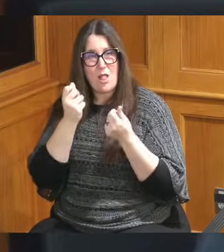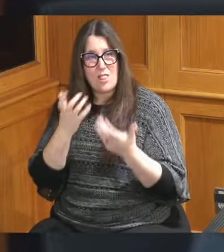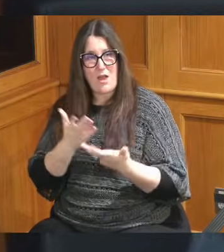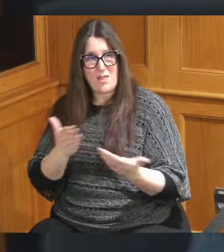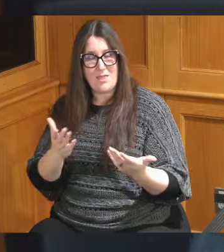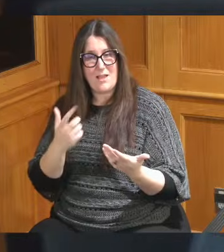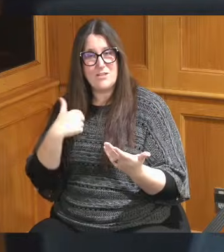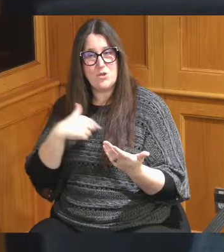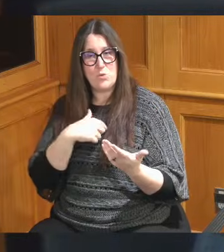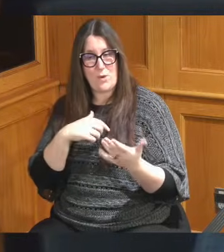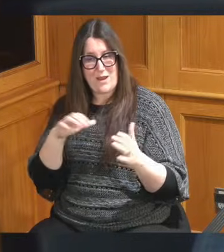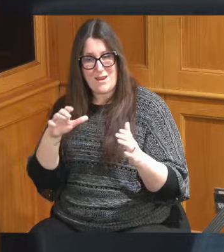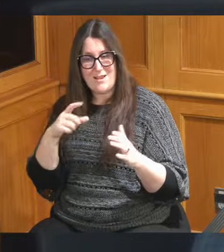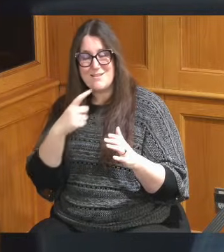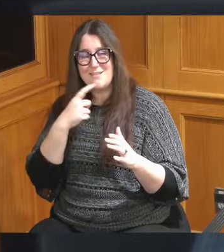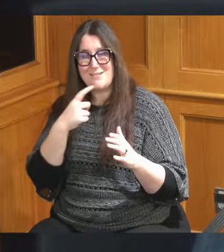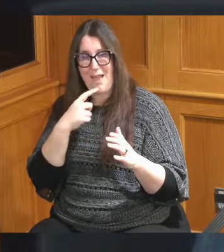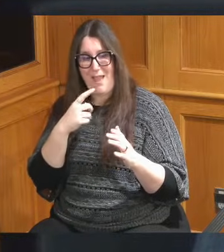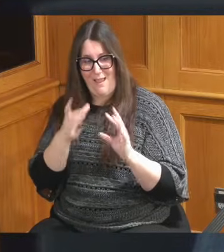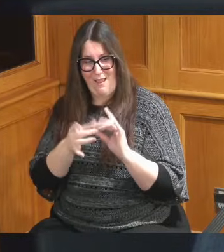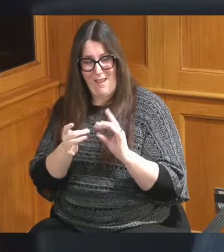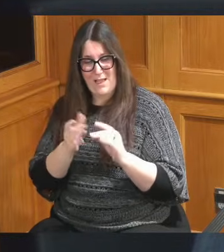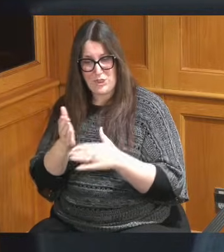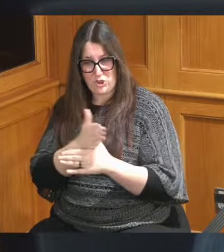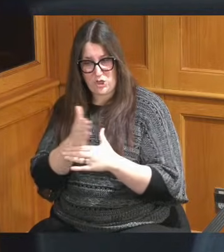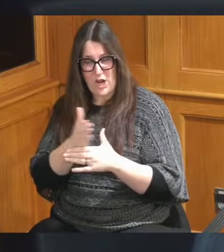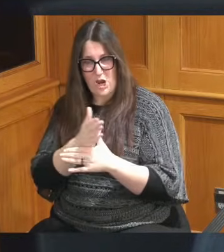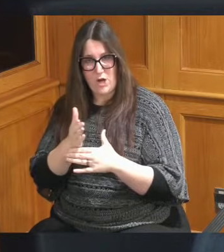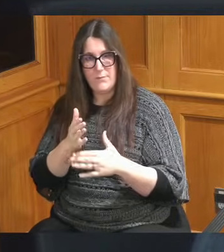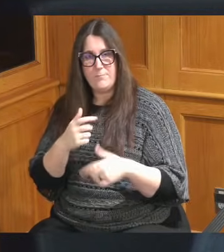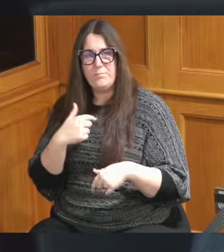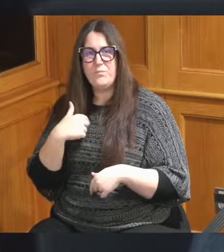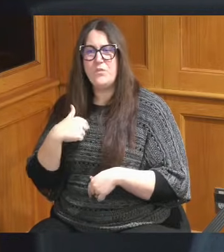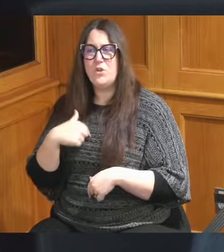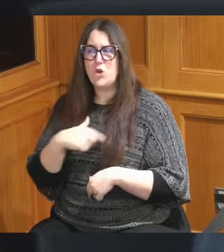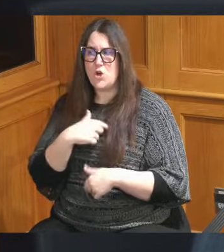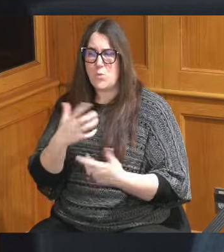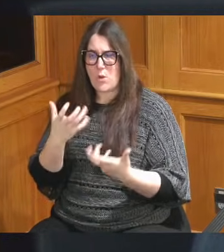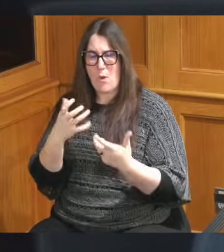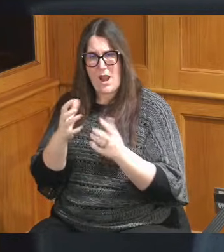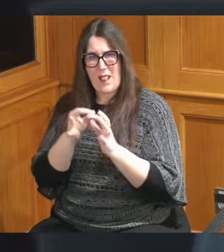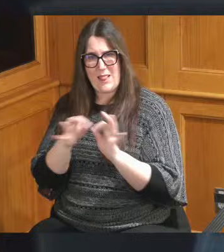is done in public but I just want to think through whether or not we want to put language into these